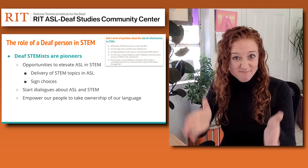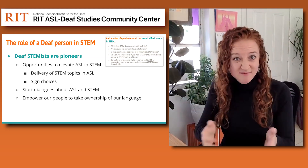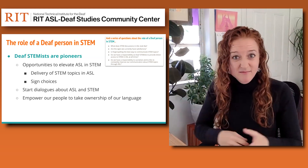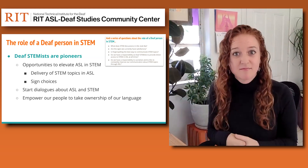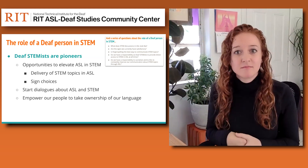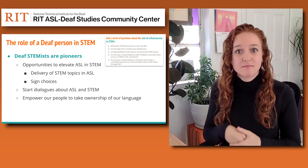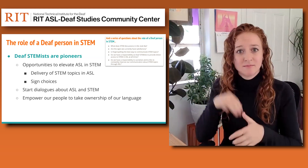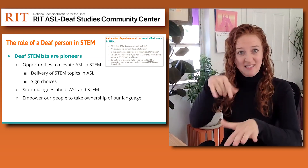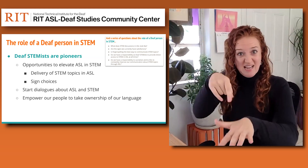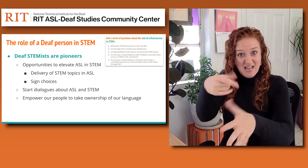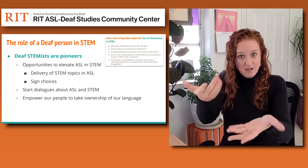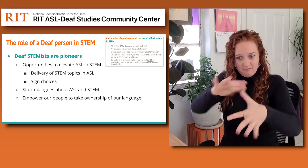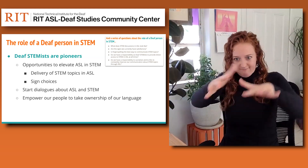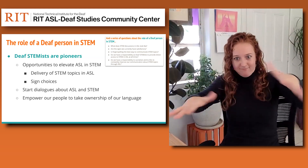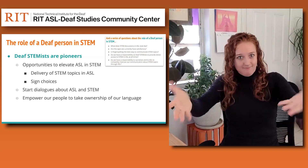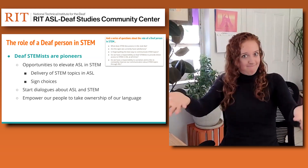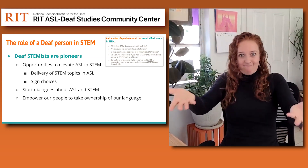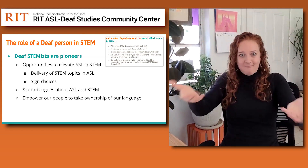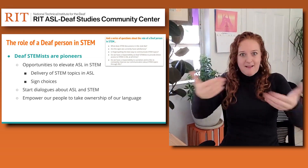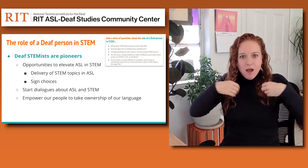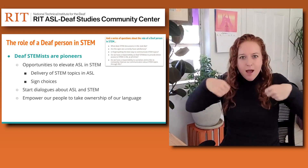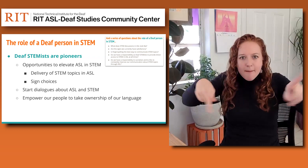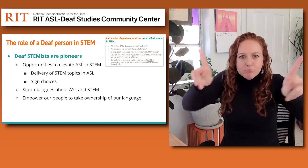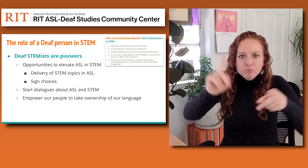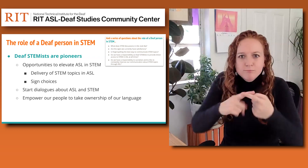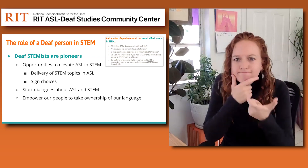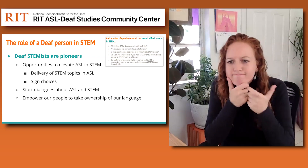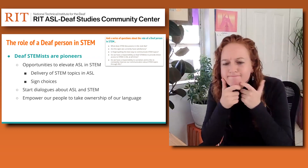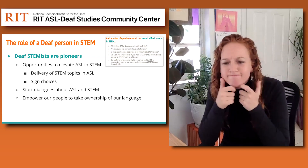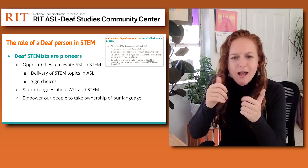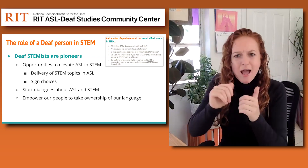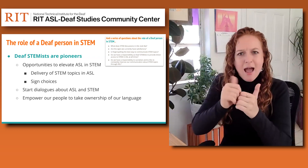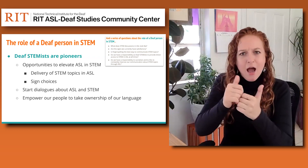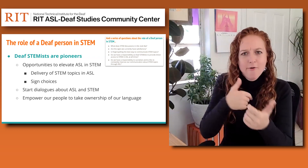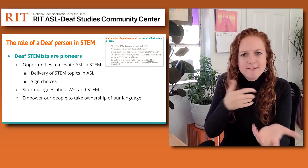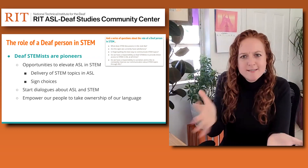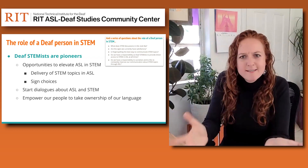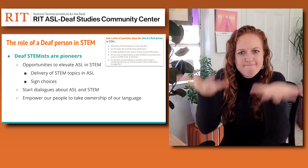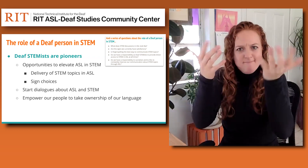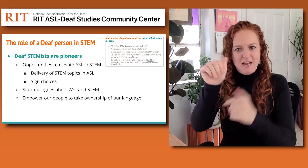prepare the future for more deaf STEMists. And how can we elevate them?